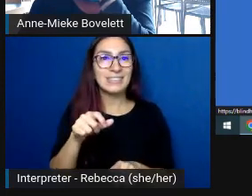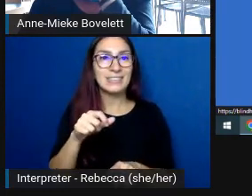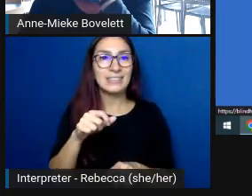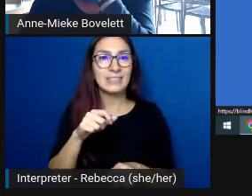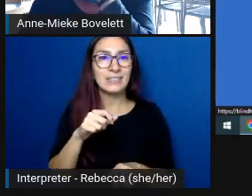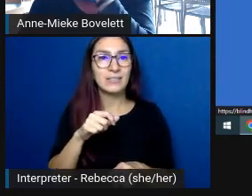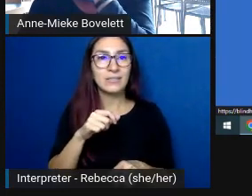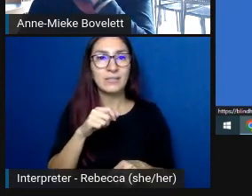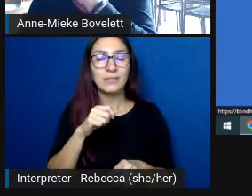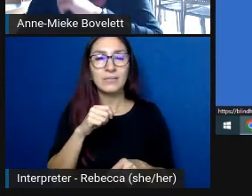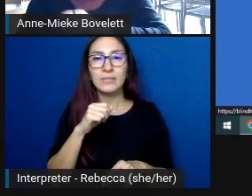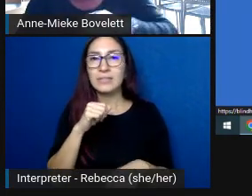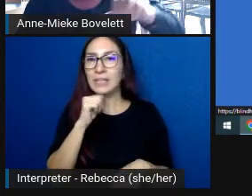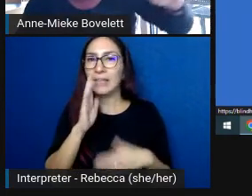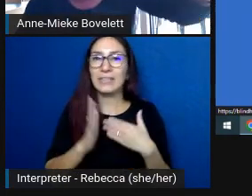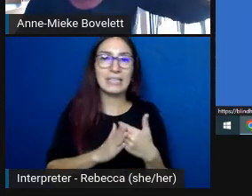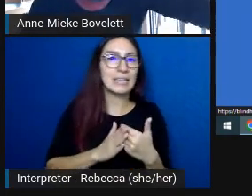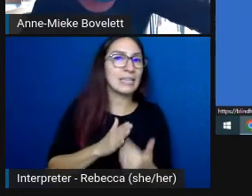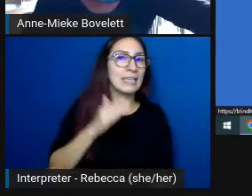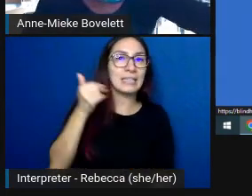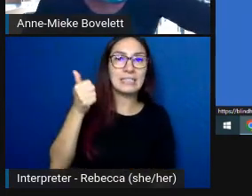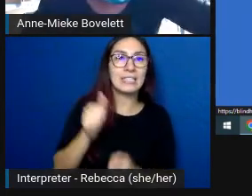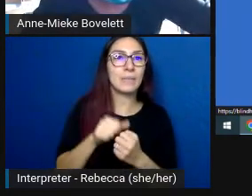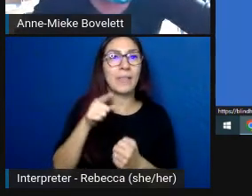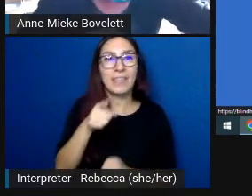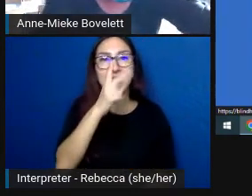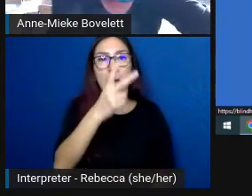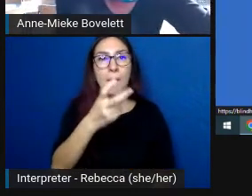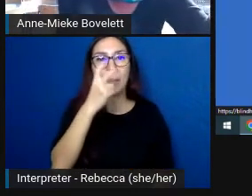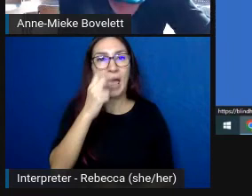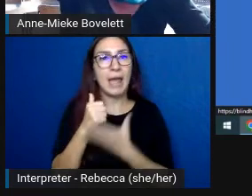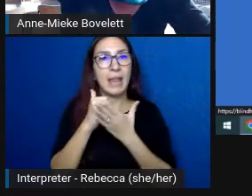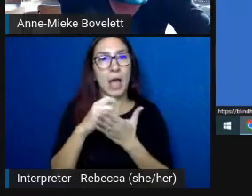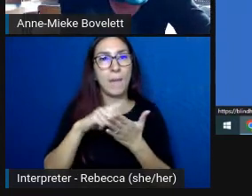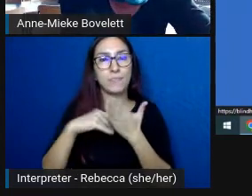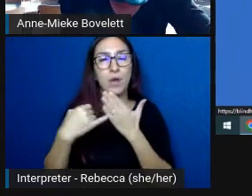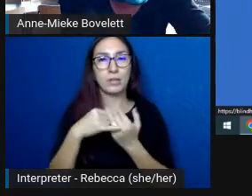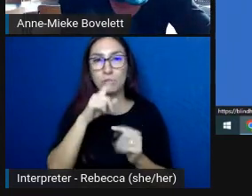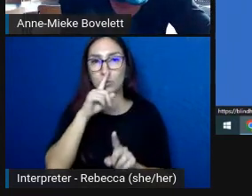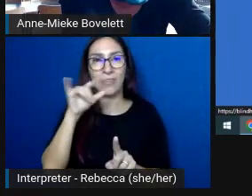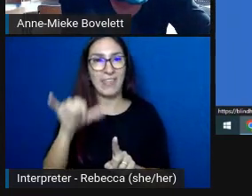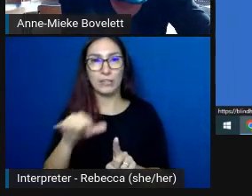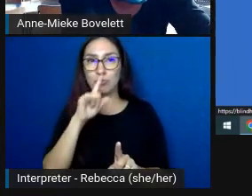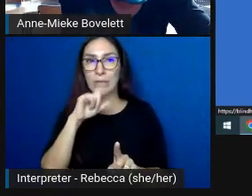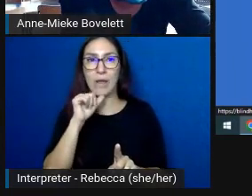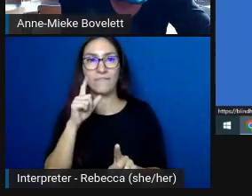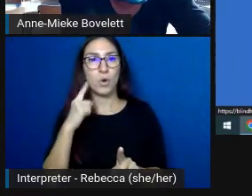but the thing is the Blind Help project. It's not for us really, but I thought it was so interesting